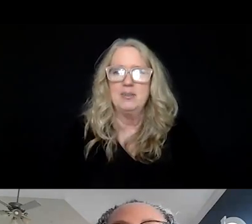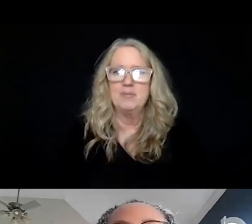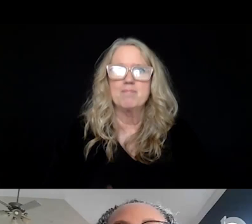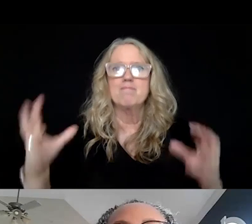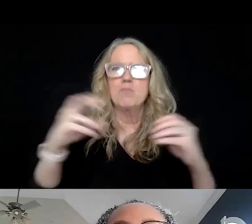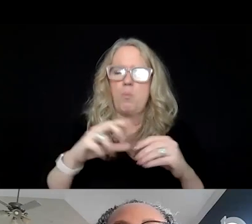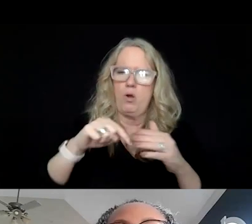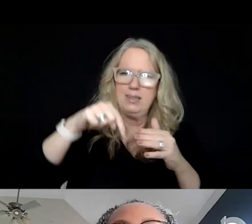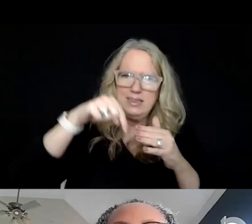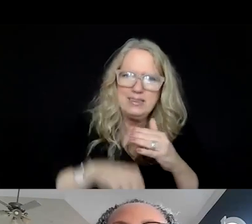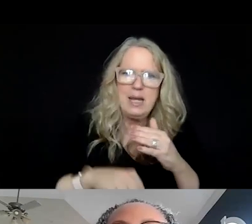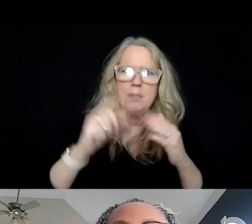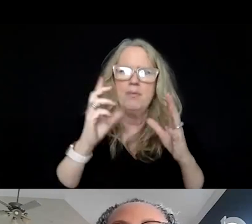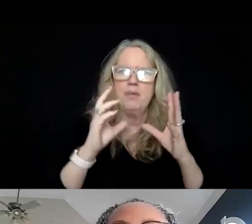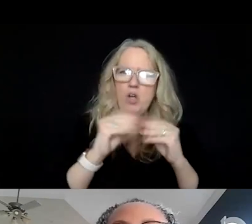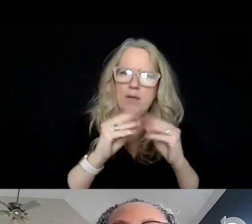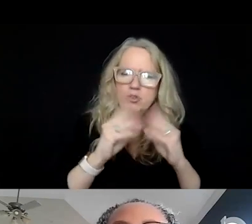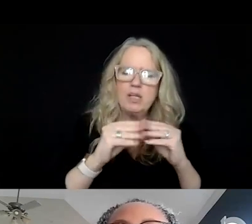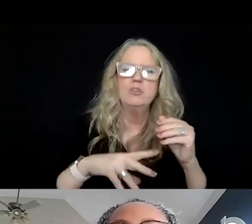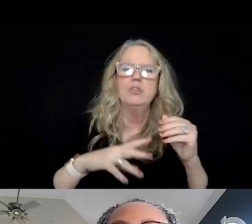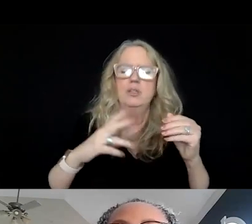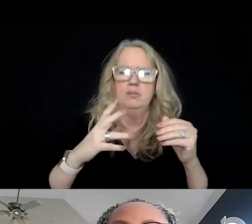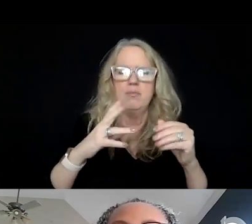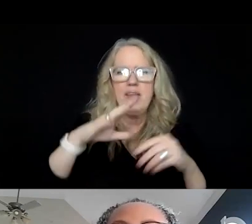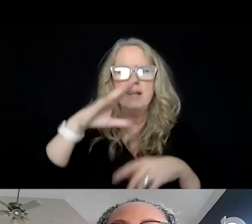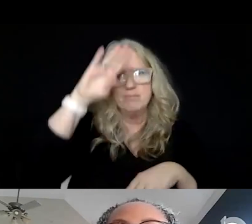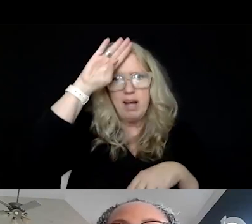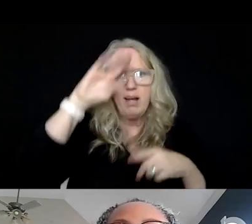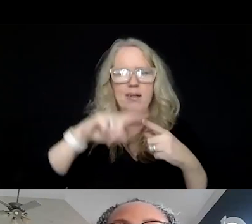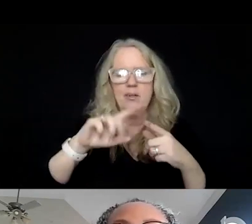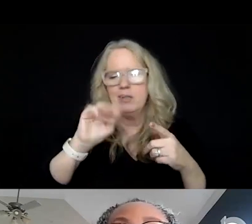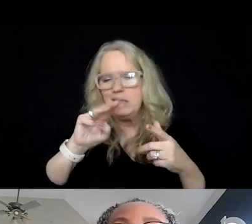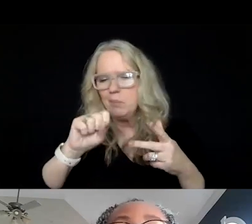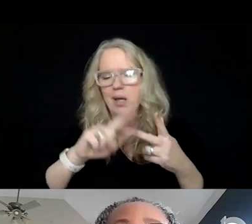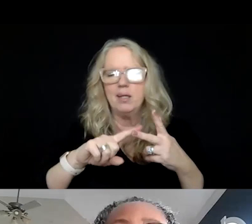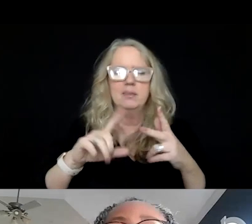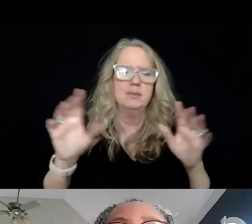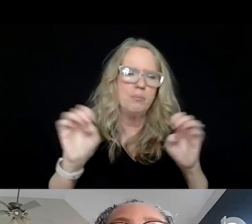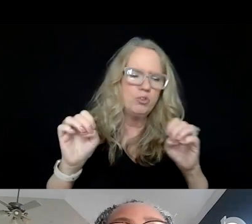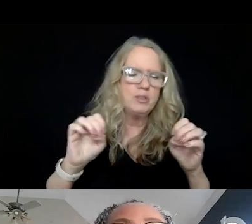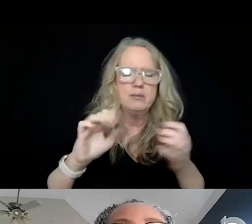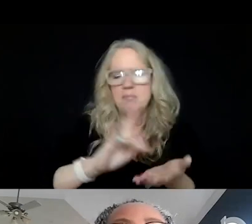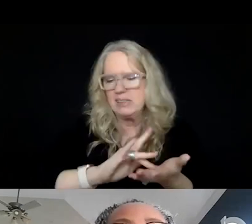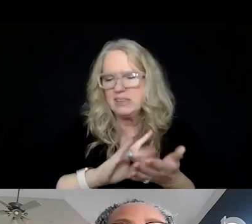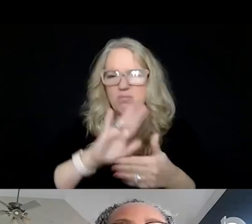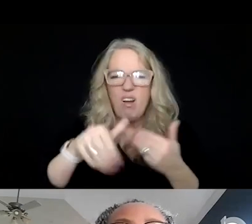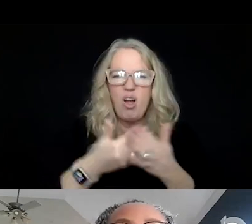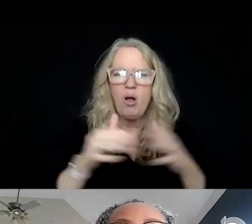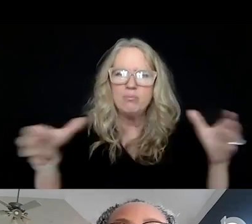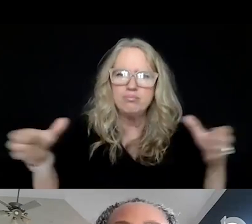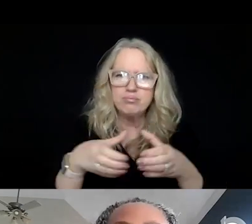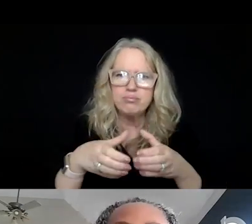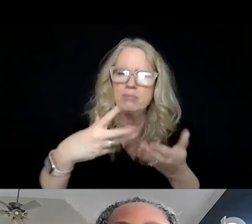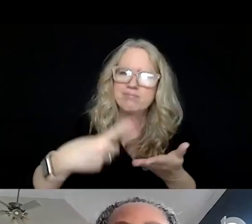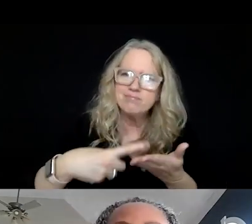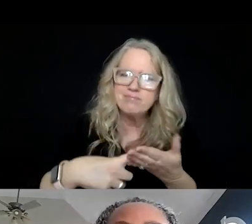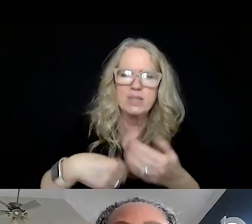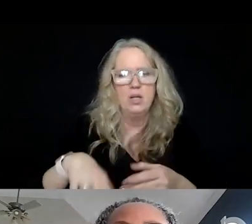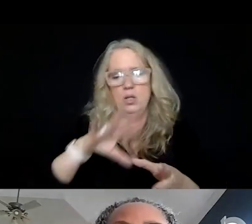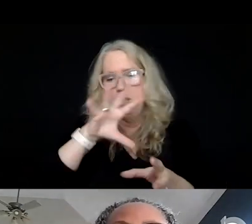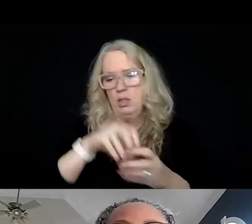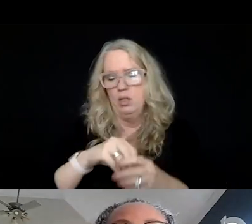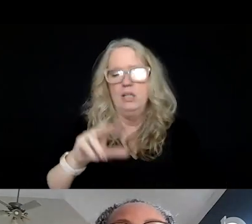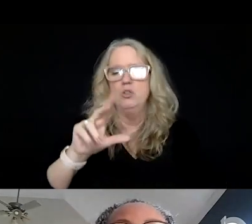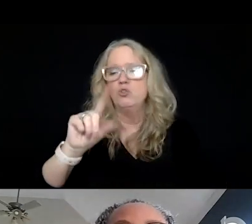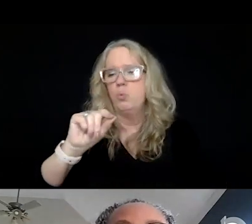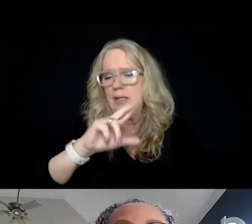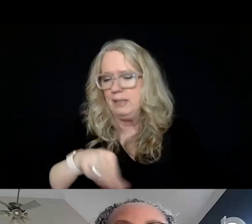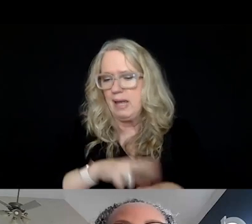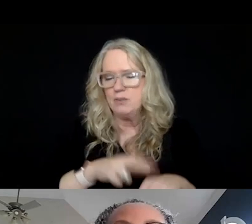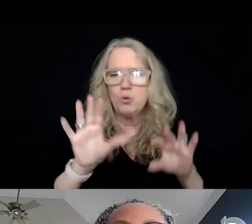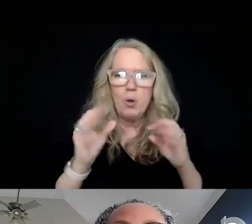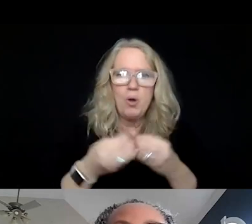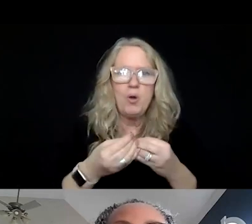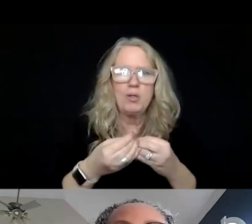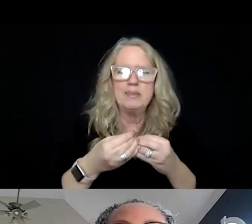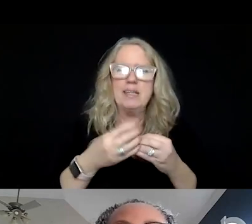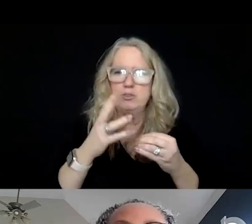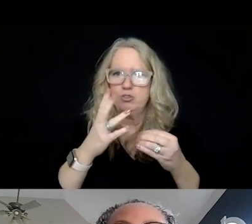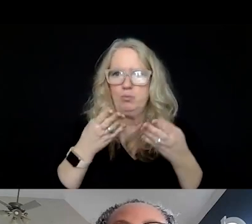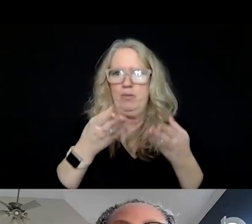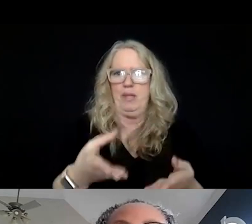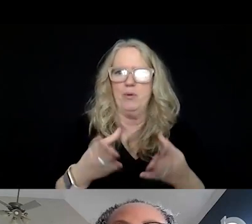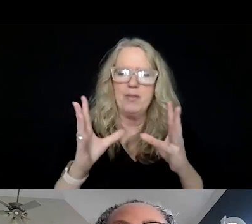CONVERSATION WITH INDIVIDUALS REP SENTING THESE SECTORS. WE HAVE